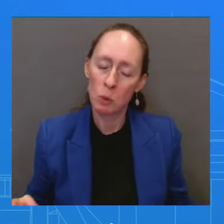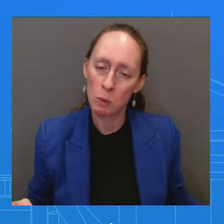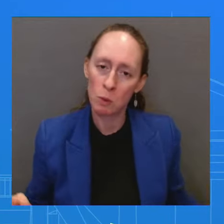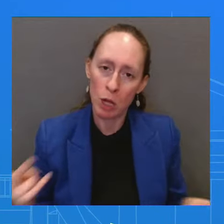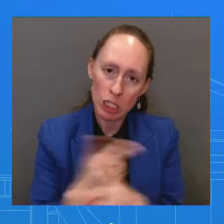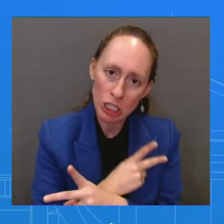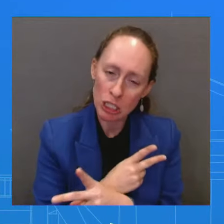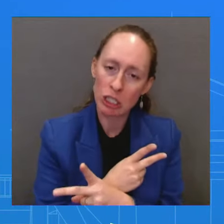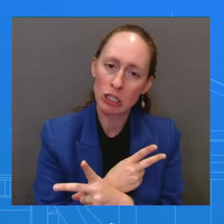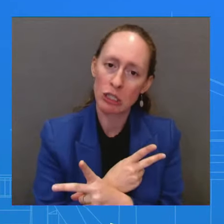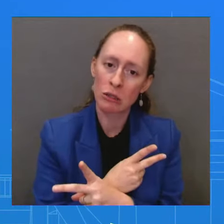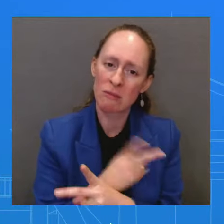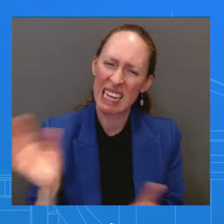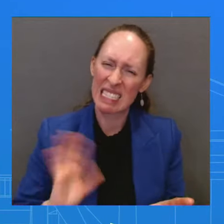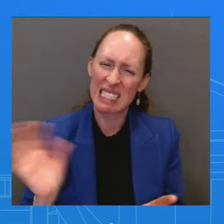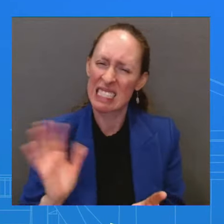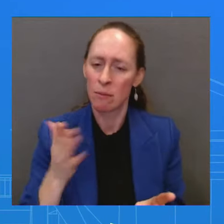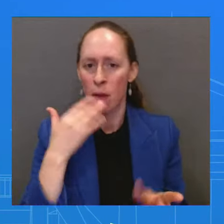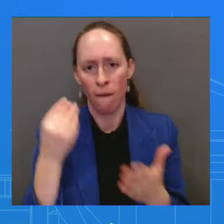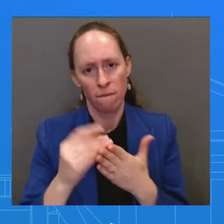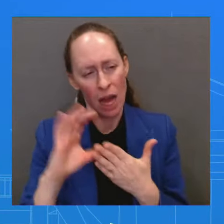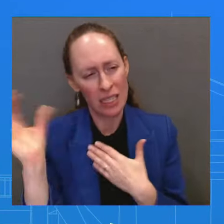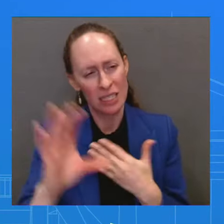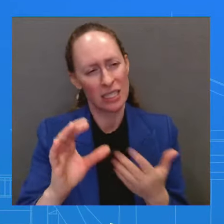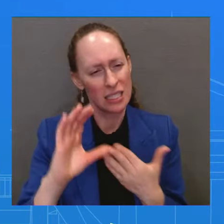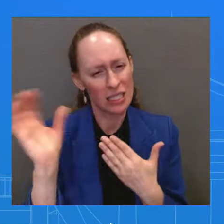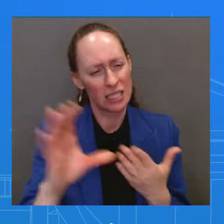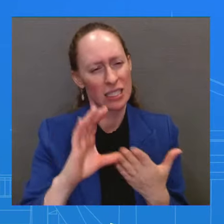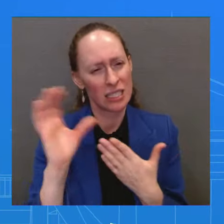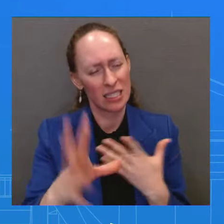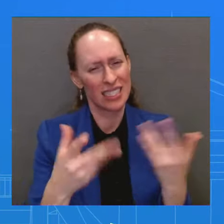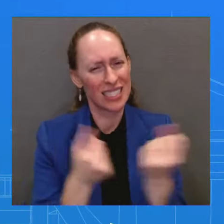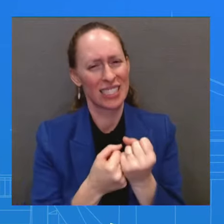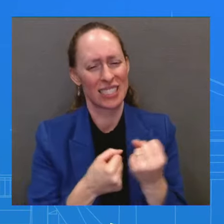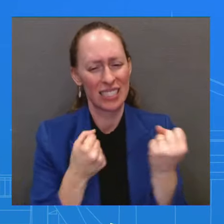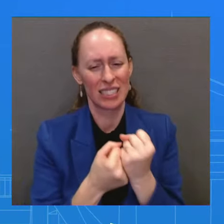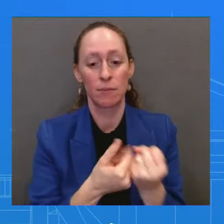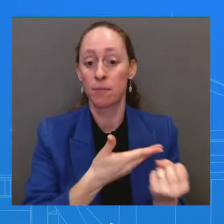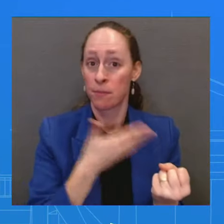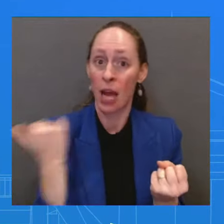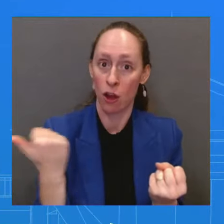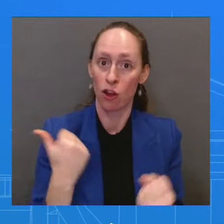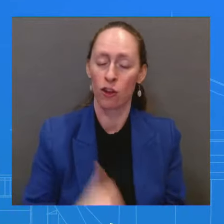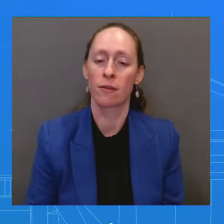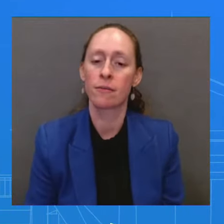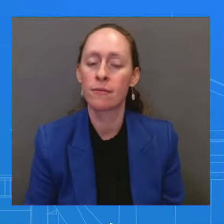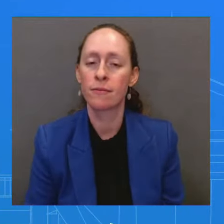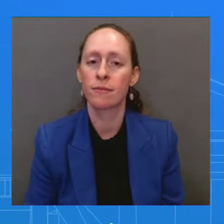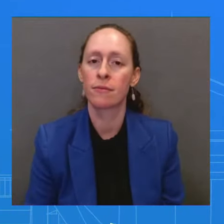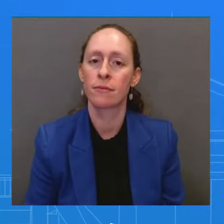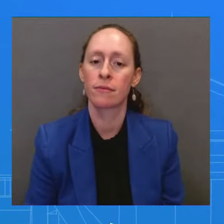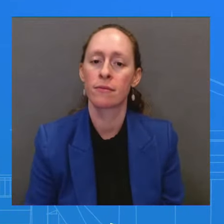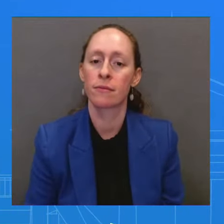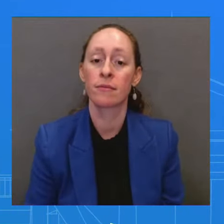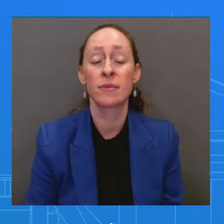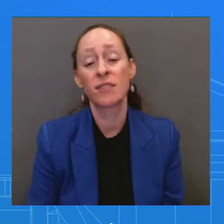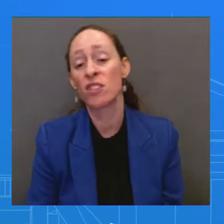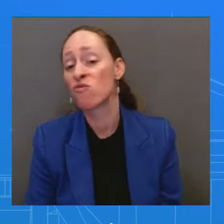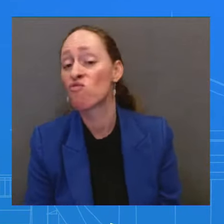to provide that commitment to Ukraine, and it would be a serious mistake if we were to walk away from that. You're going to hear from the President.